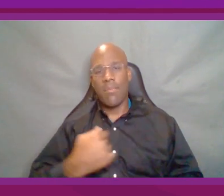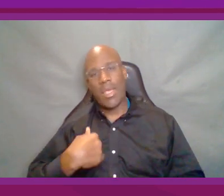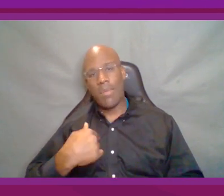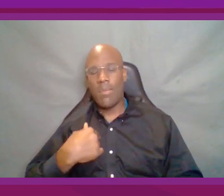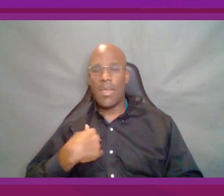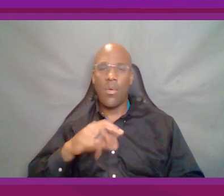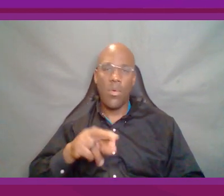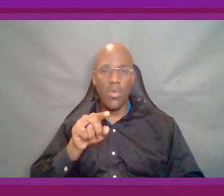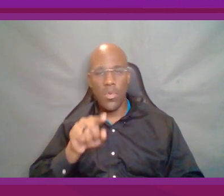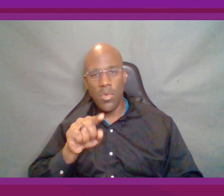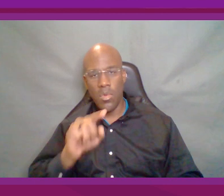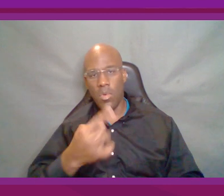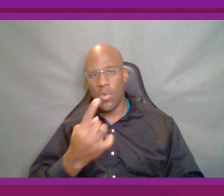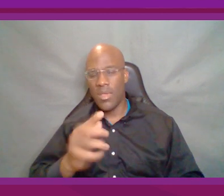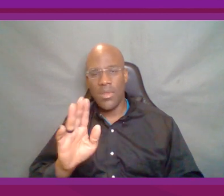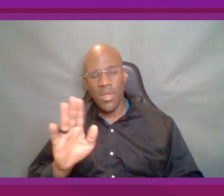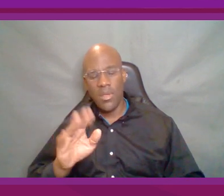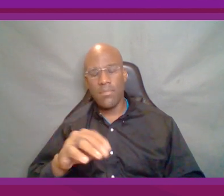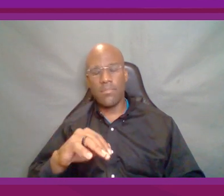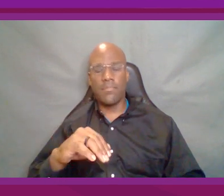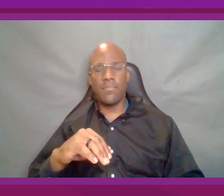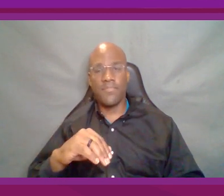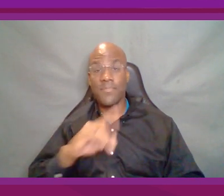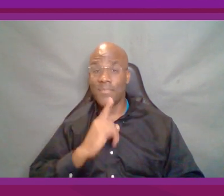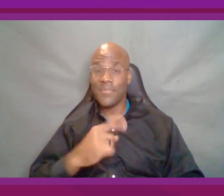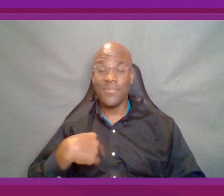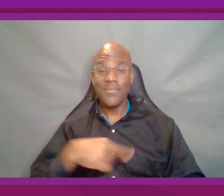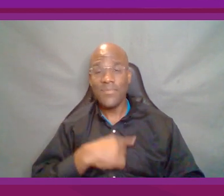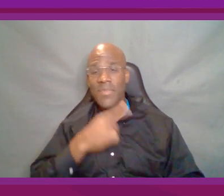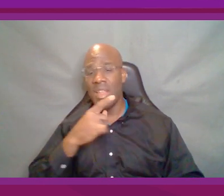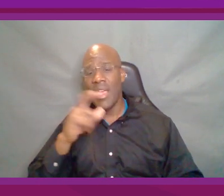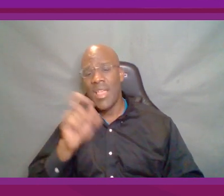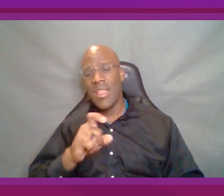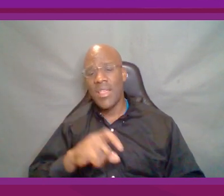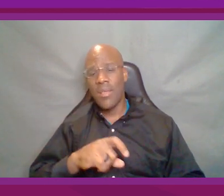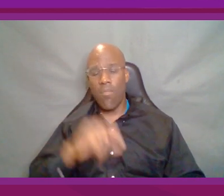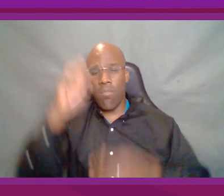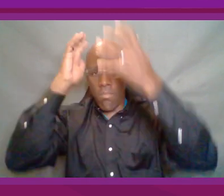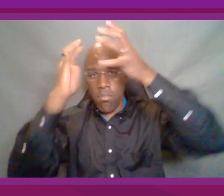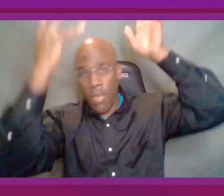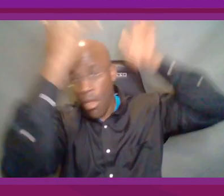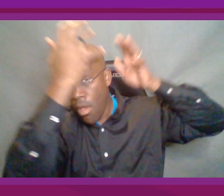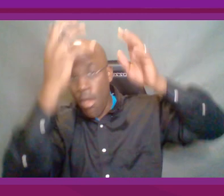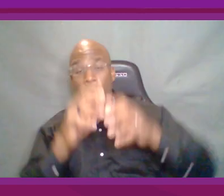and we really don't have to do too much differently if we look at things that way, because it's about